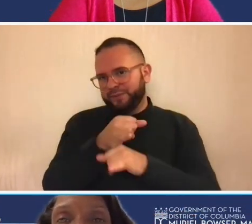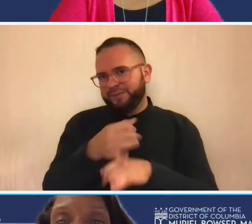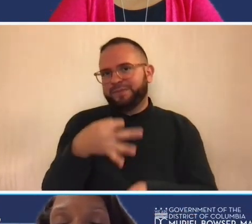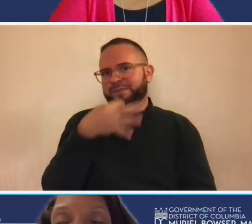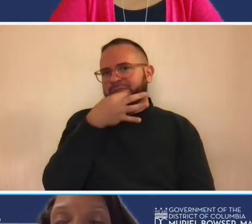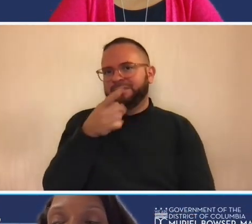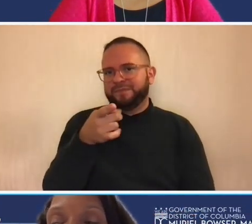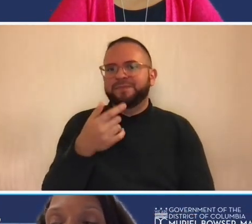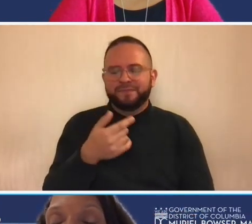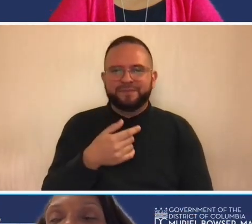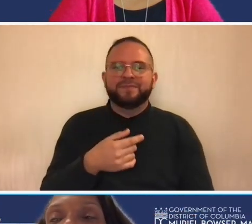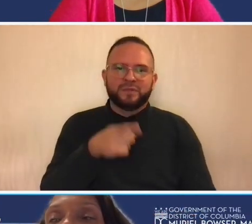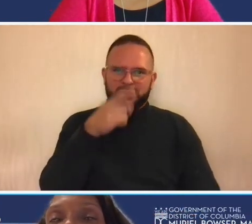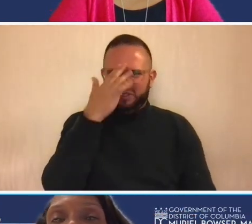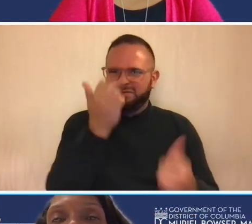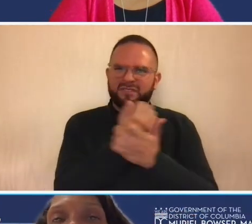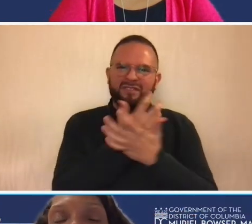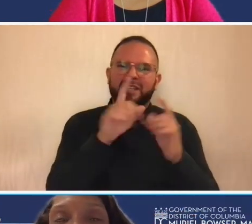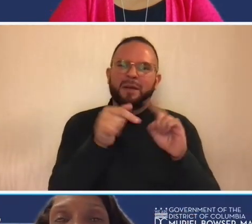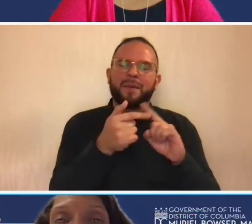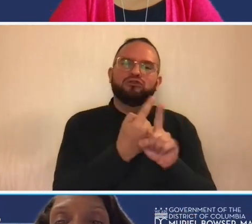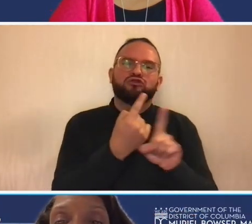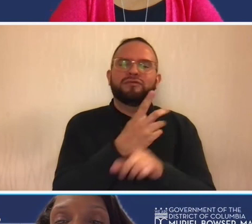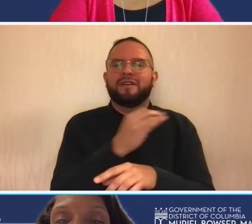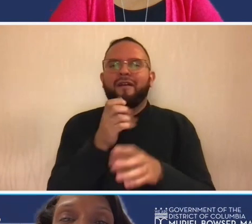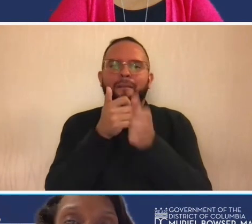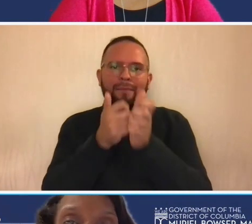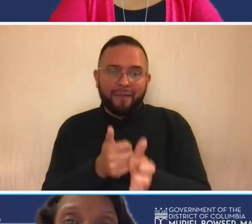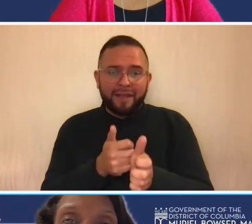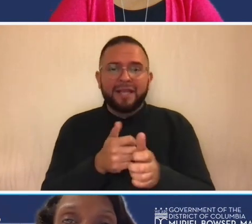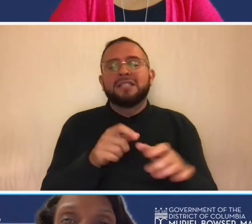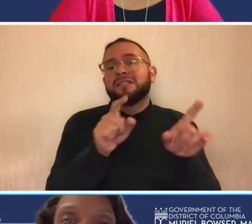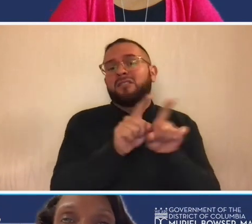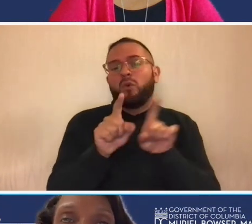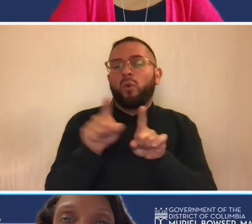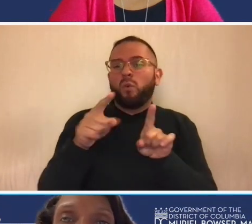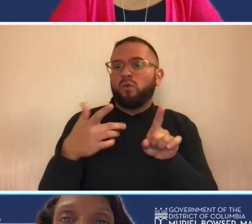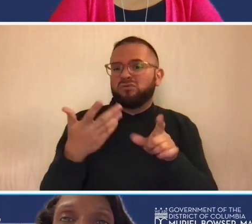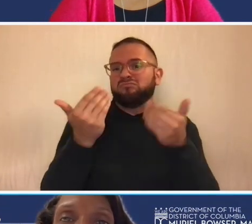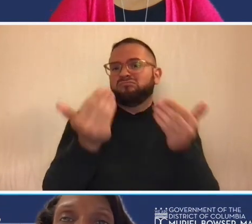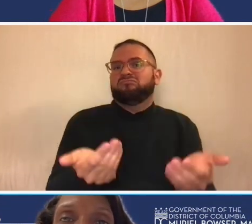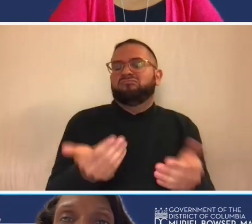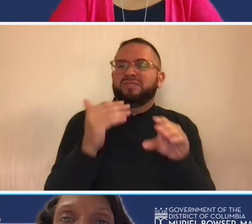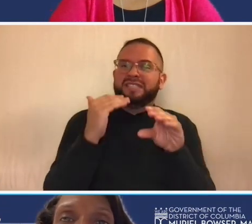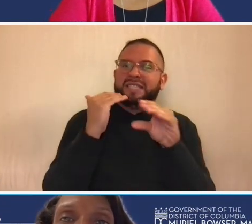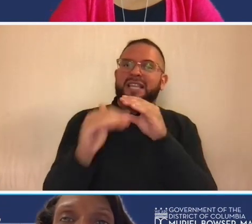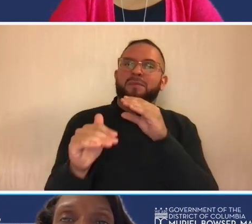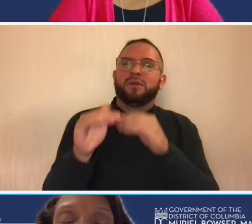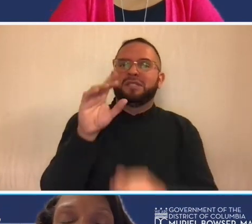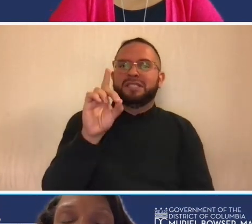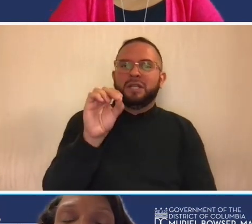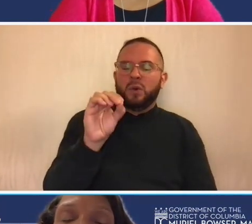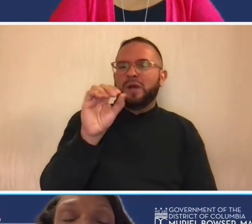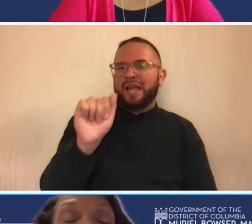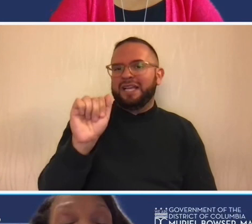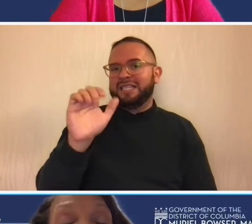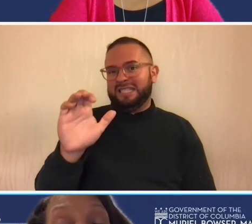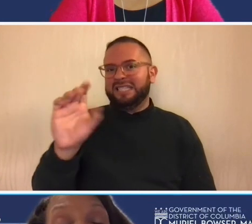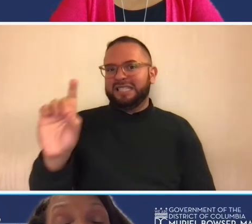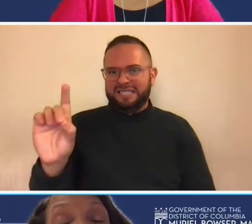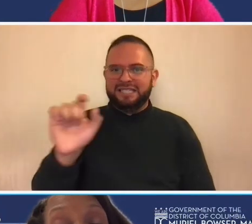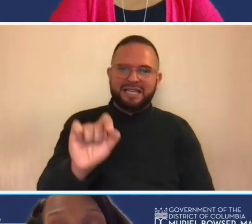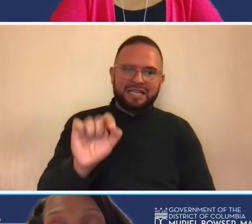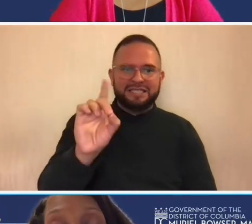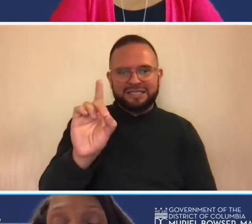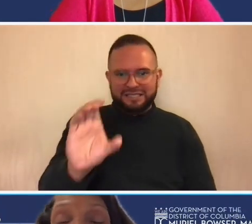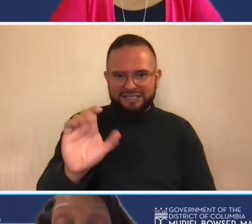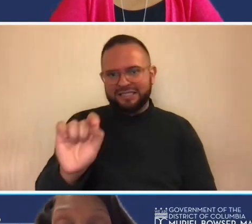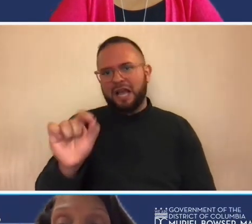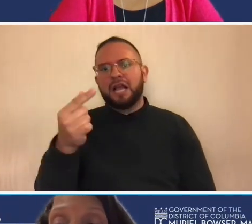assurance and compliance and also feel free to send emails um to our doacd uh email and we'll